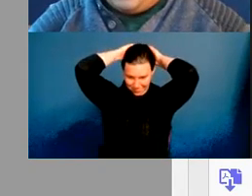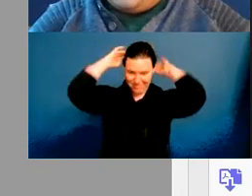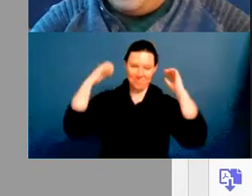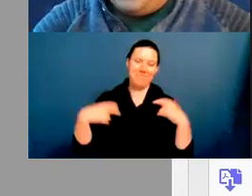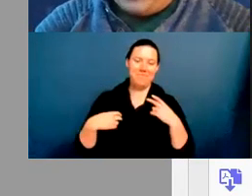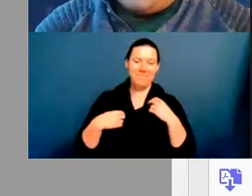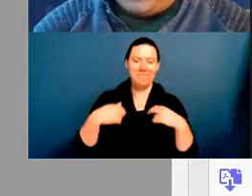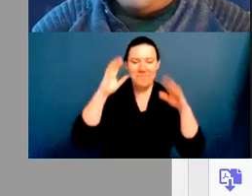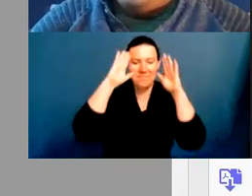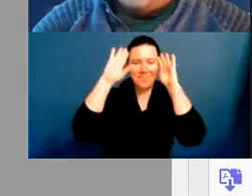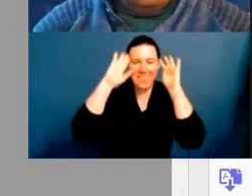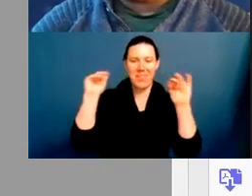Hello, and welcome, everybody.